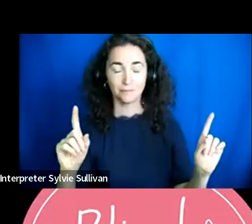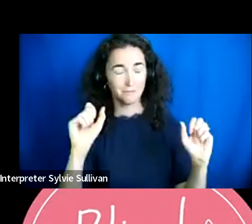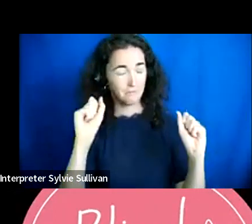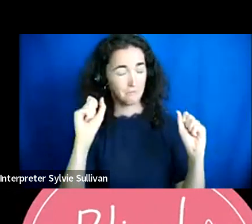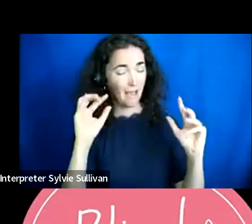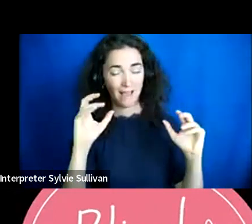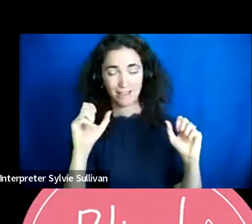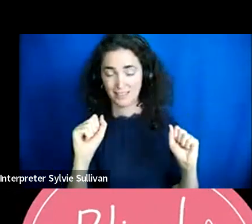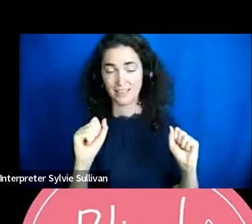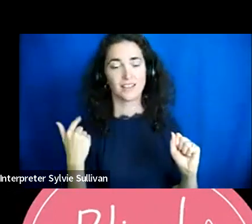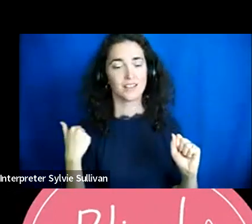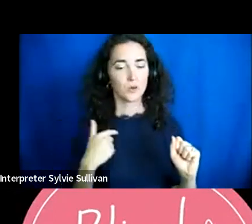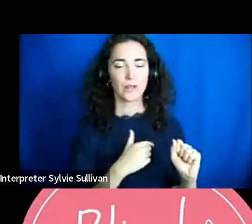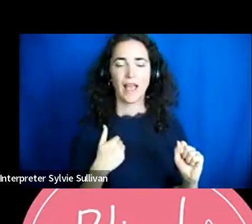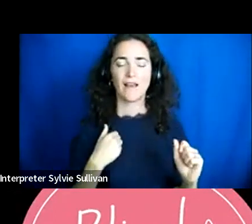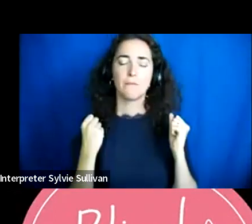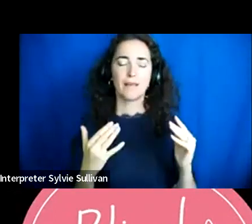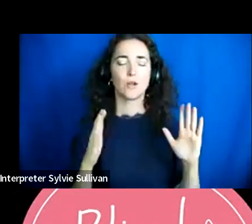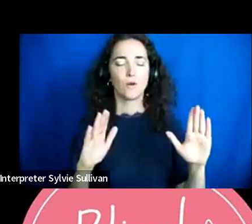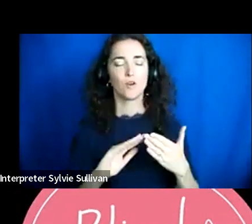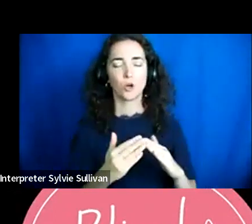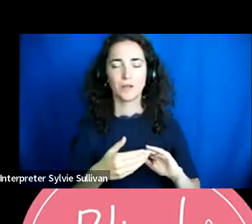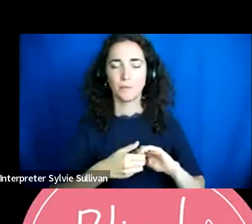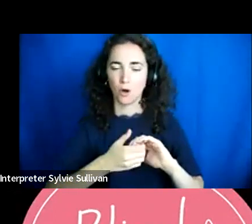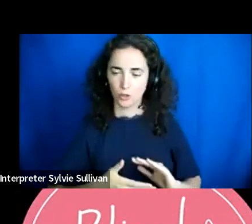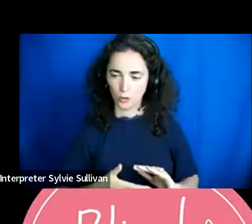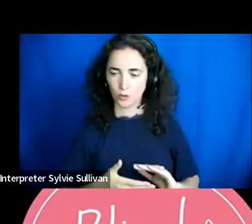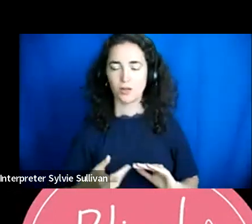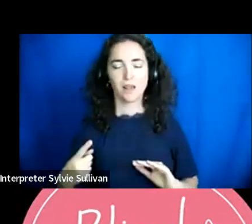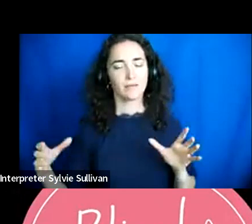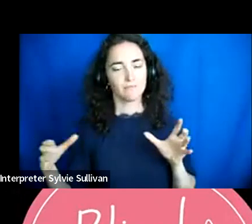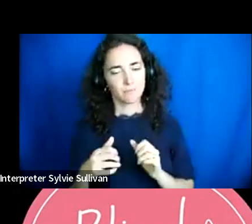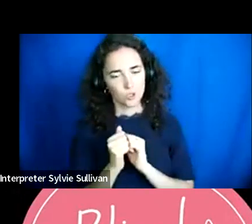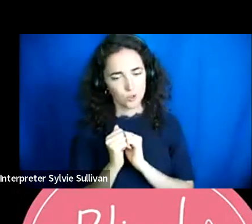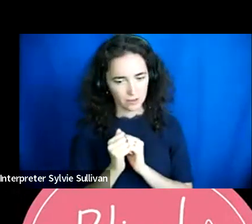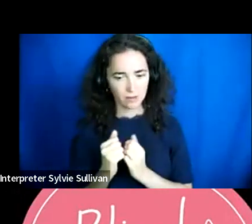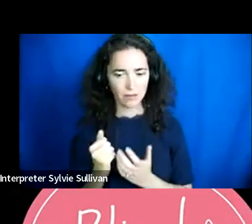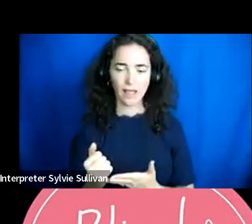We have so many wonderful community partners who got together to help us make this happen.